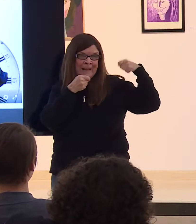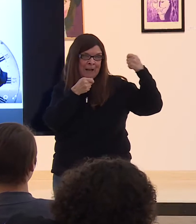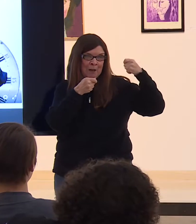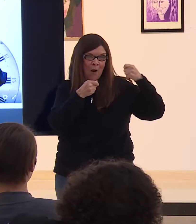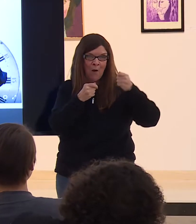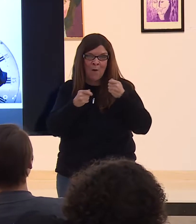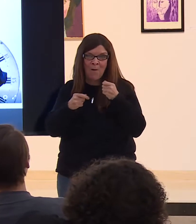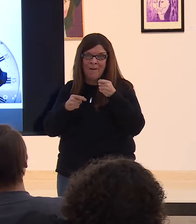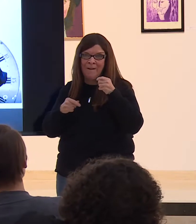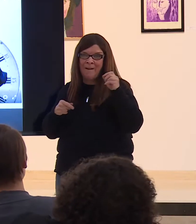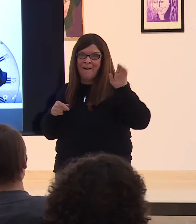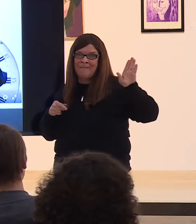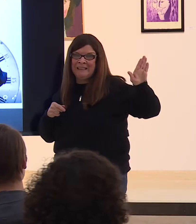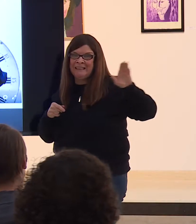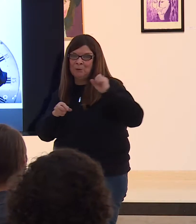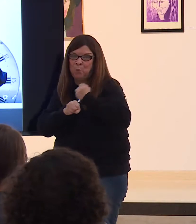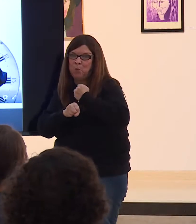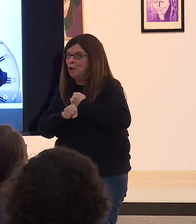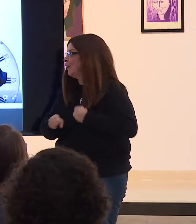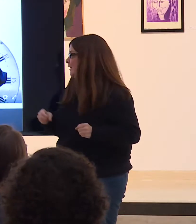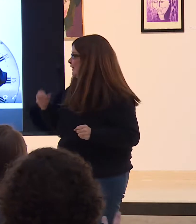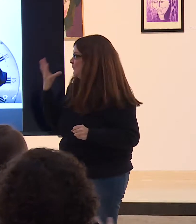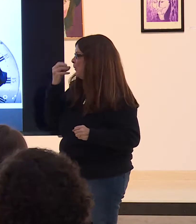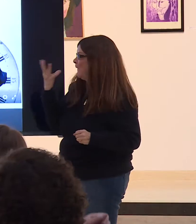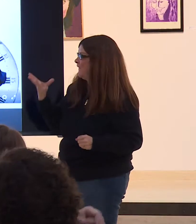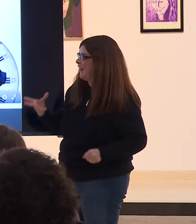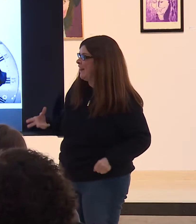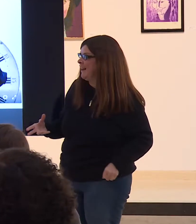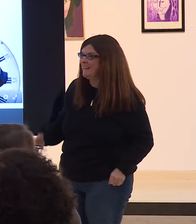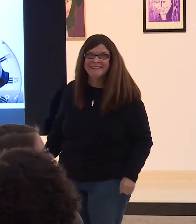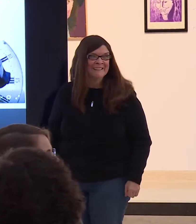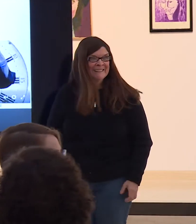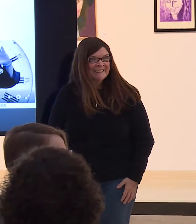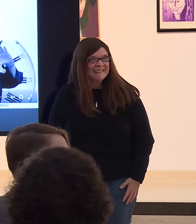so we have many videos of his work.